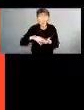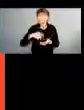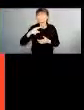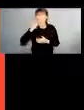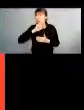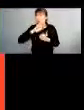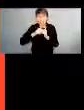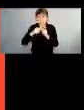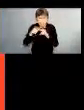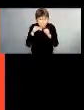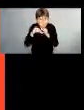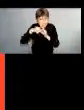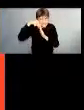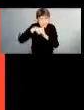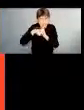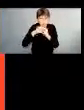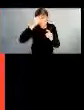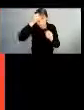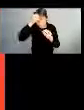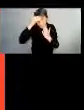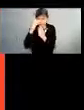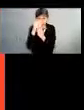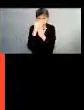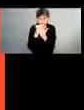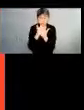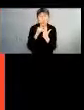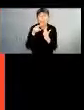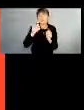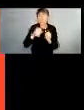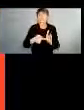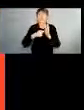Or you might include things that demonstrate the partnerships or relationships you have